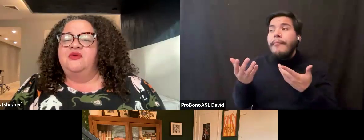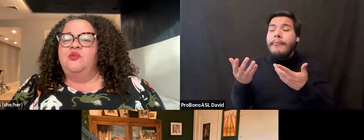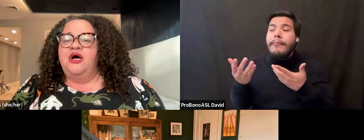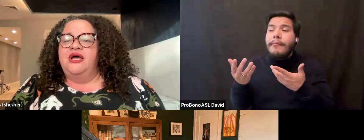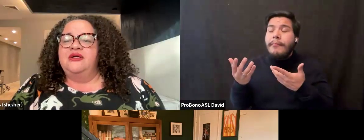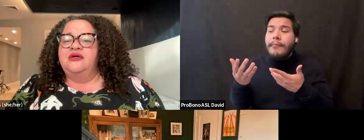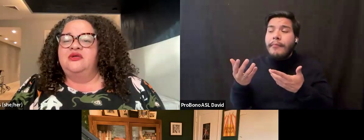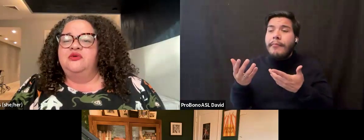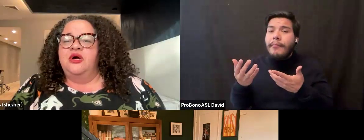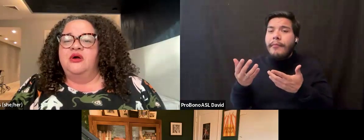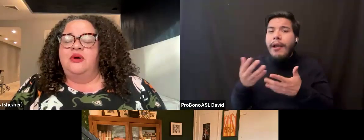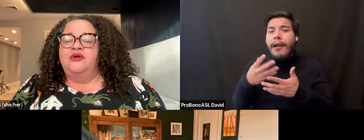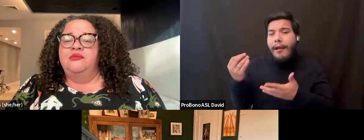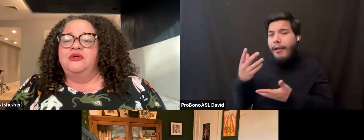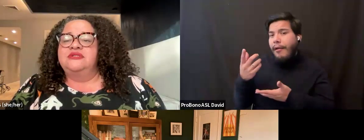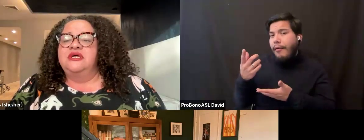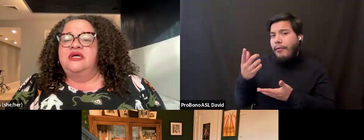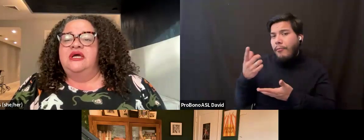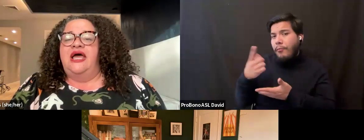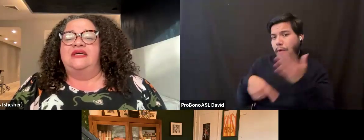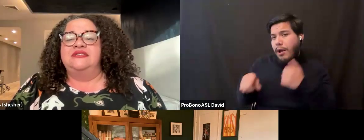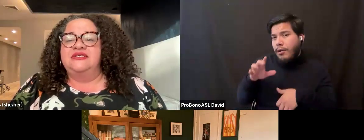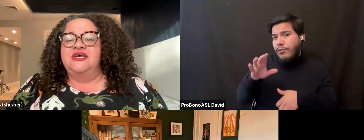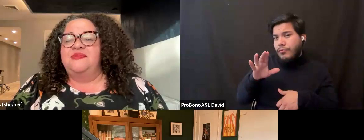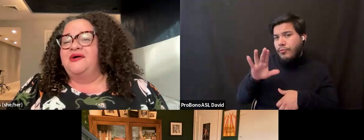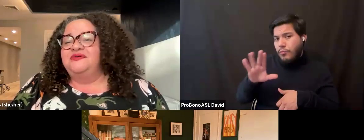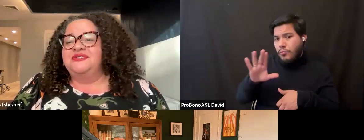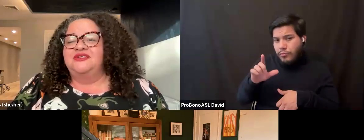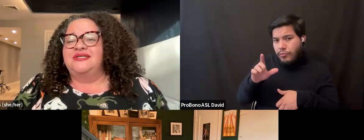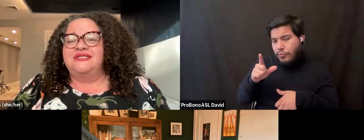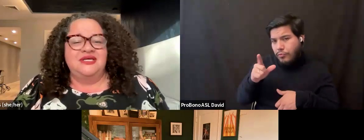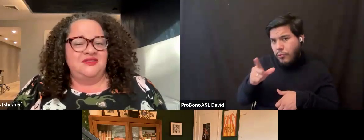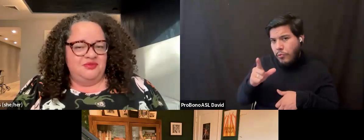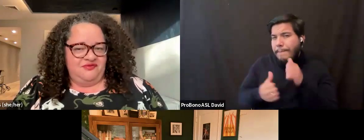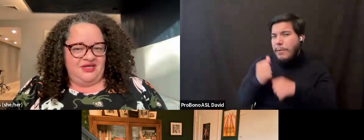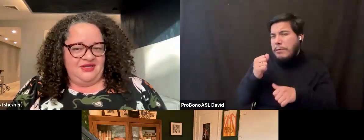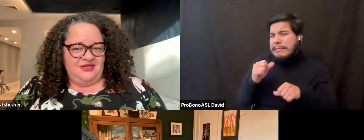and what you're most hesitant about addressing in the movie.